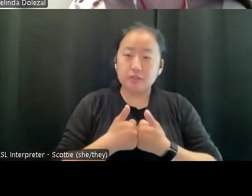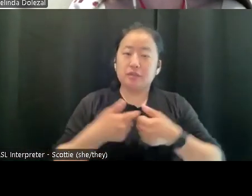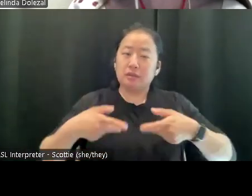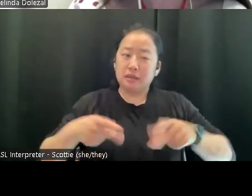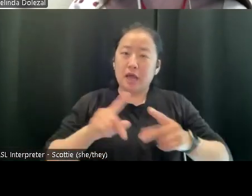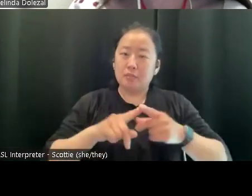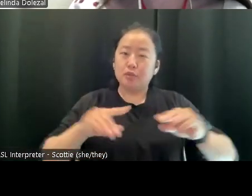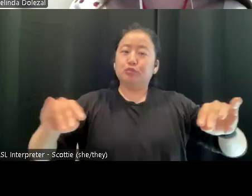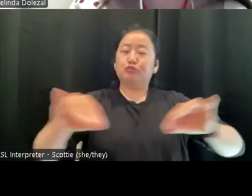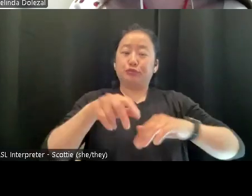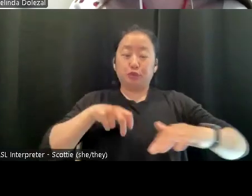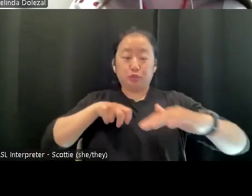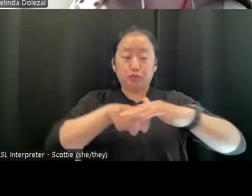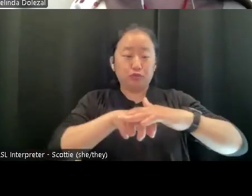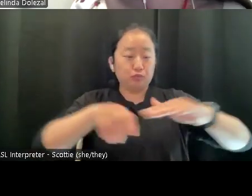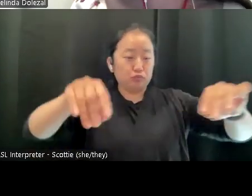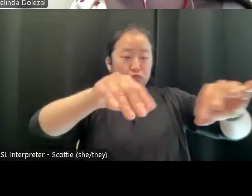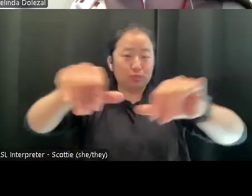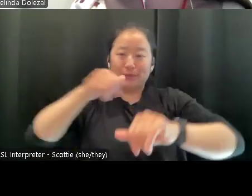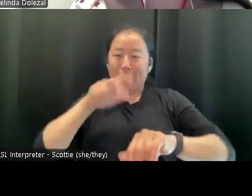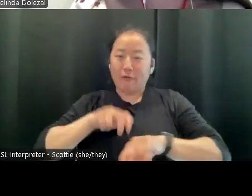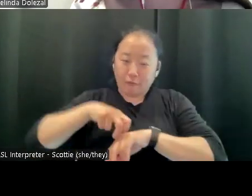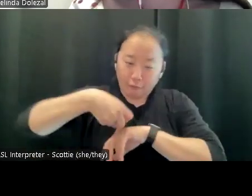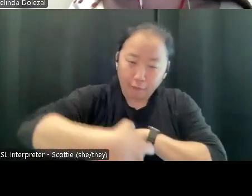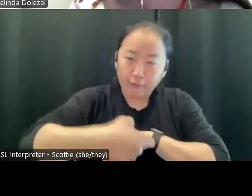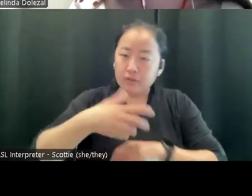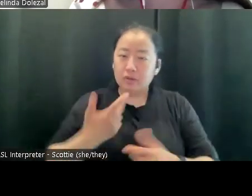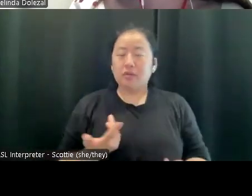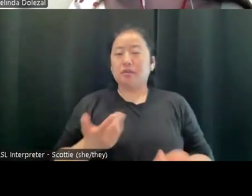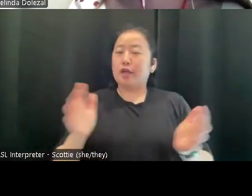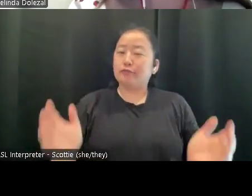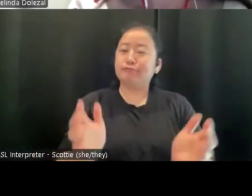again brings the joy of gardening to more people and promotes physical activity and well-being.